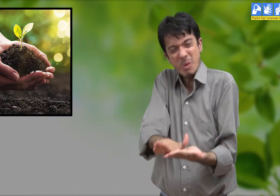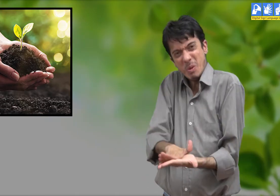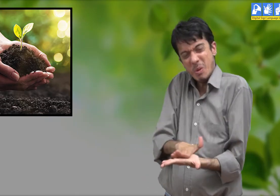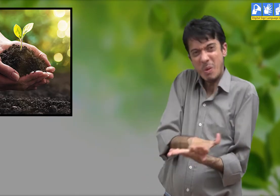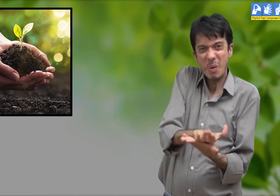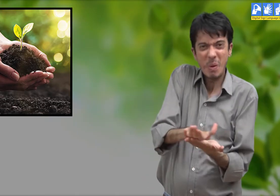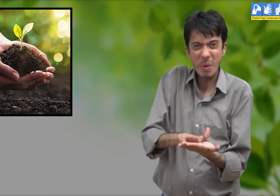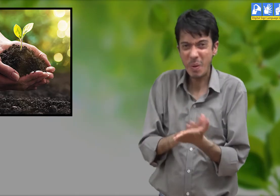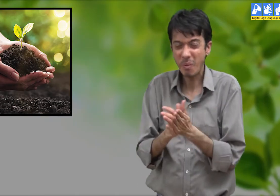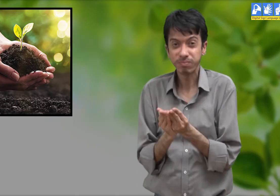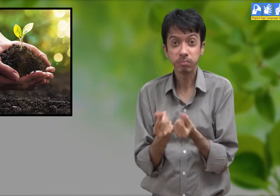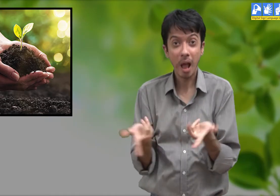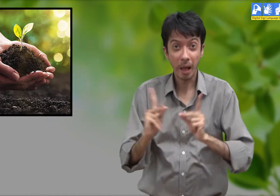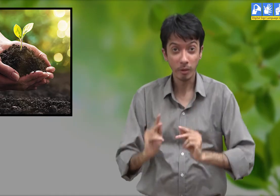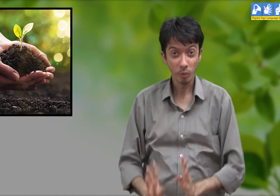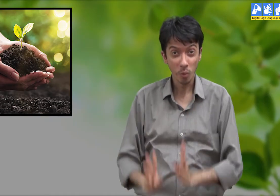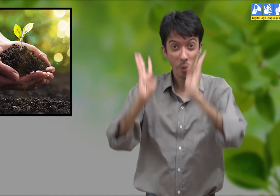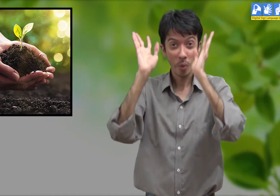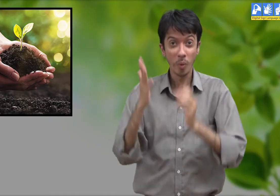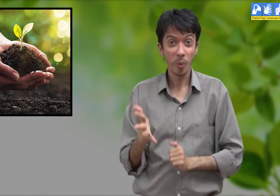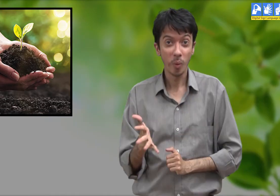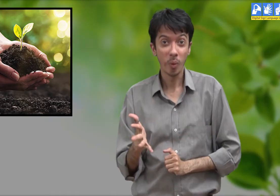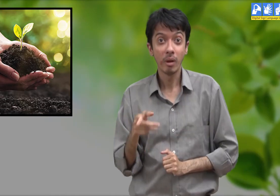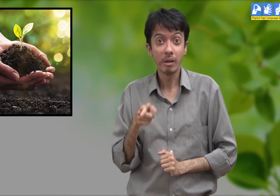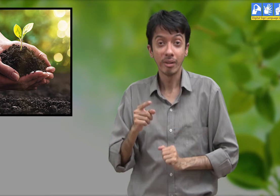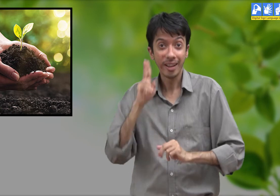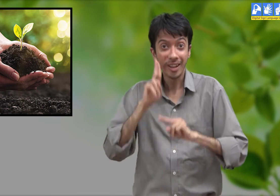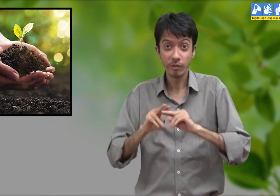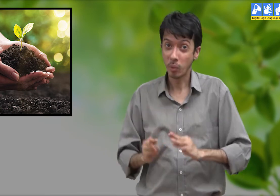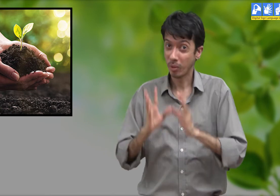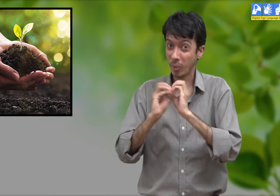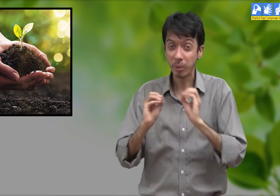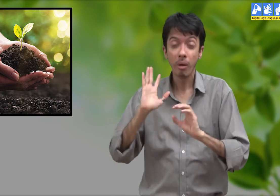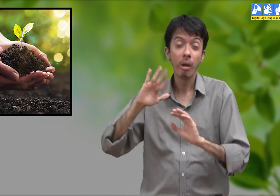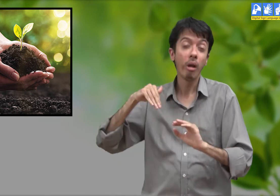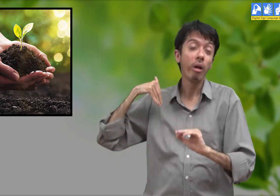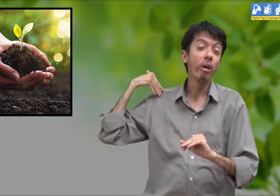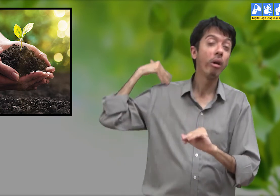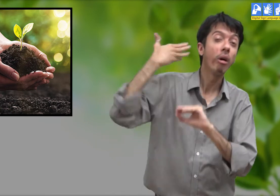If all the trees are removed from the forests then the trees will not grow instantly.